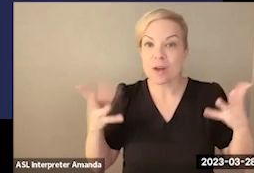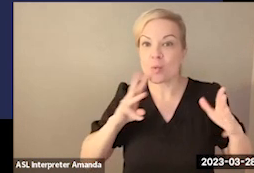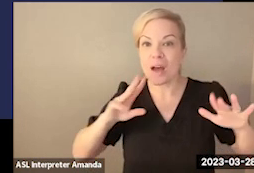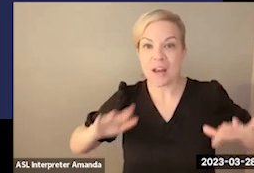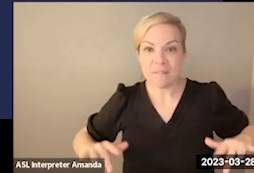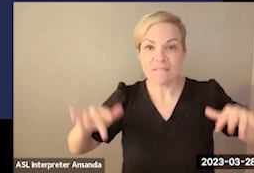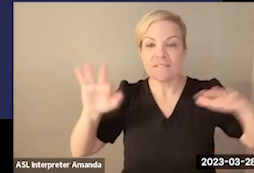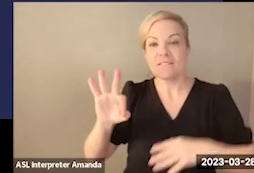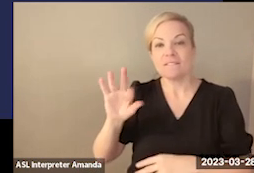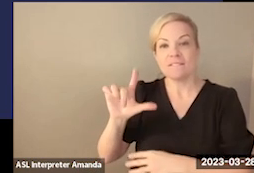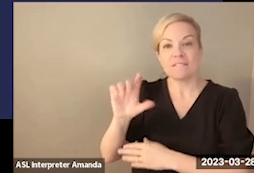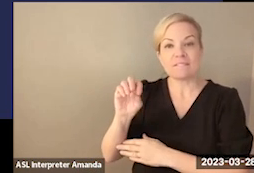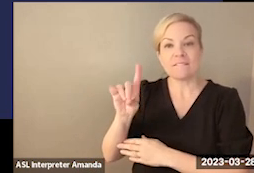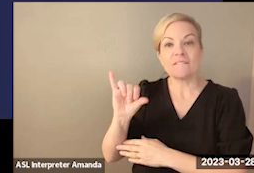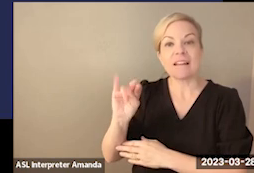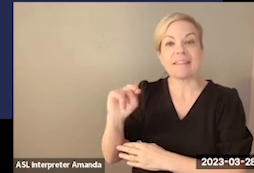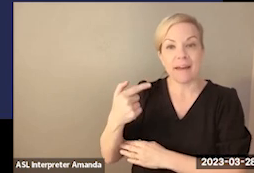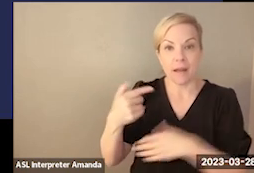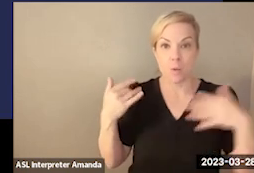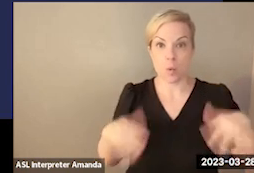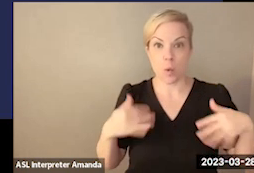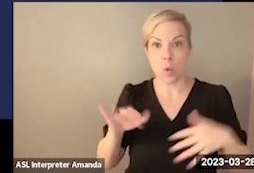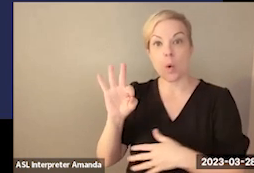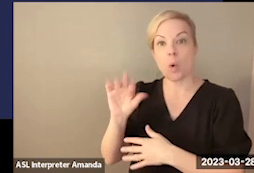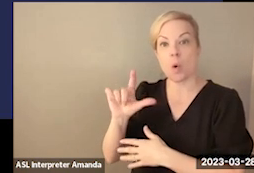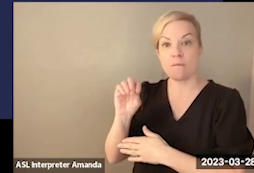Debbie Stine, Science & Technology Policy Academy: because flooding is something that affects everybody.